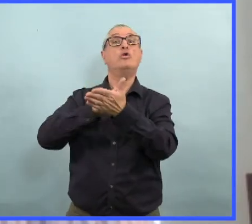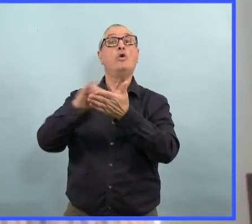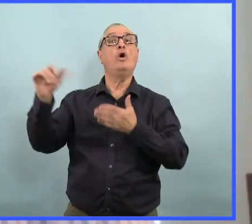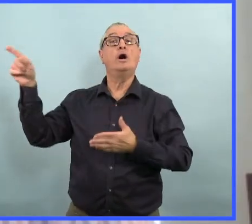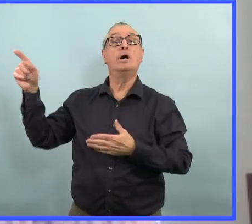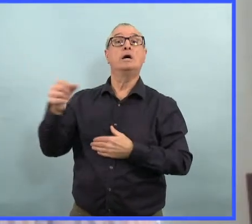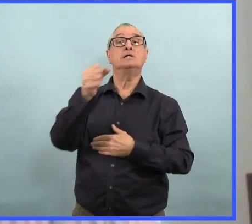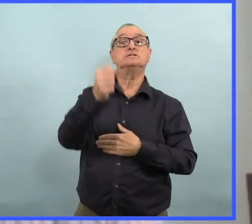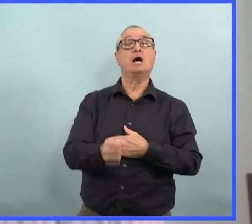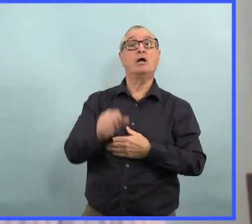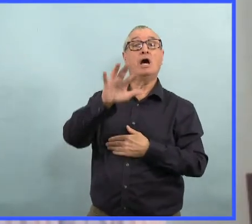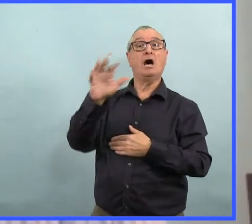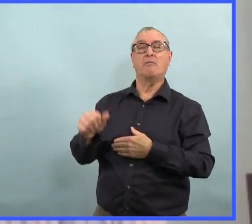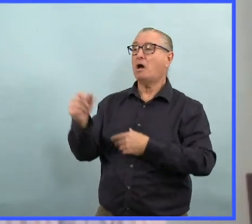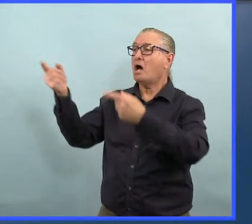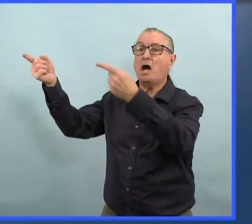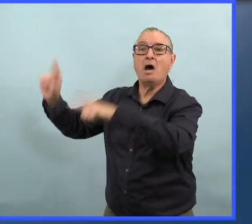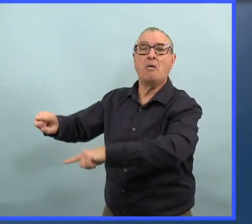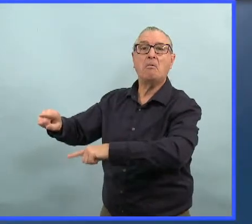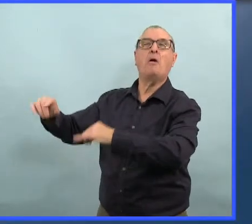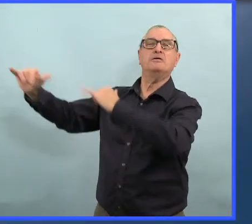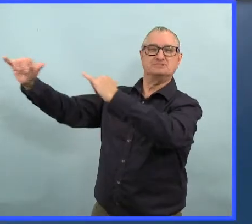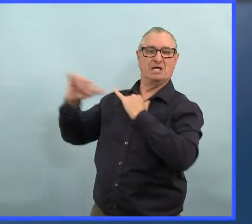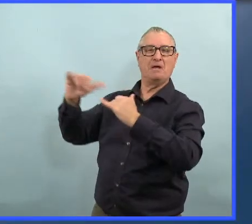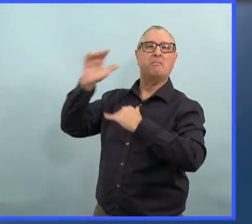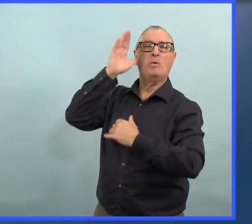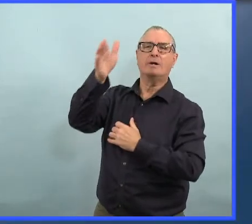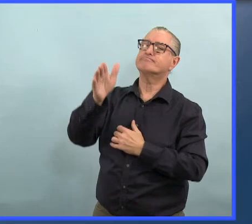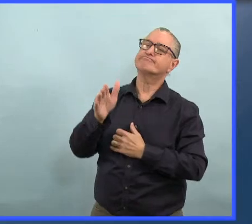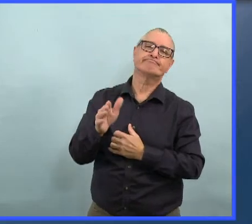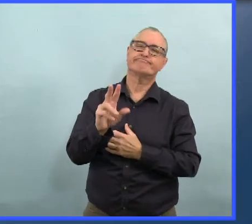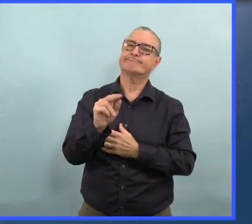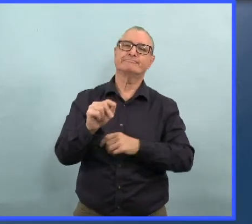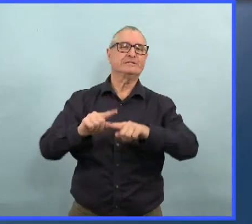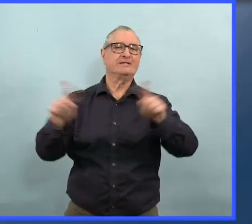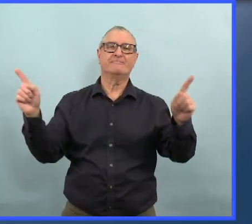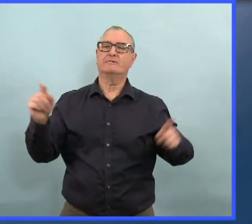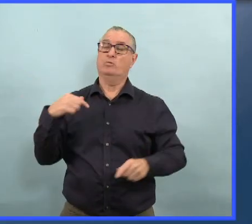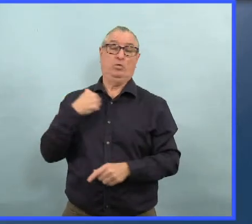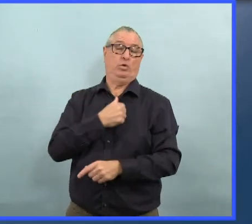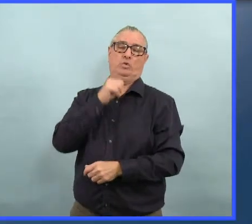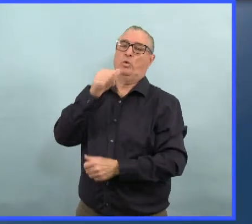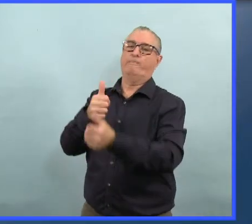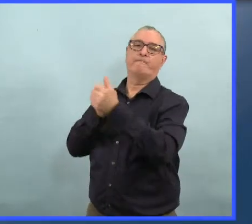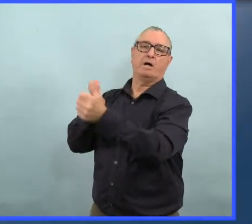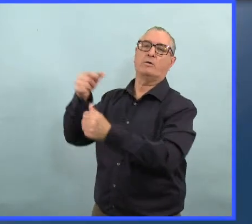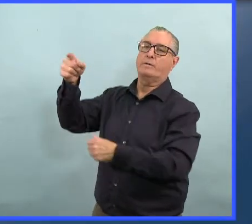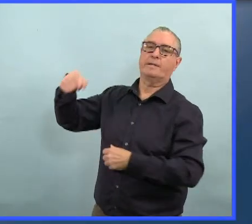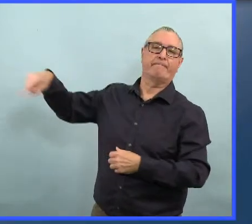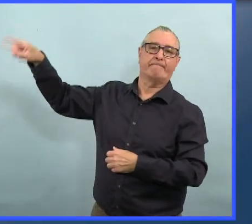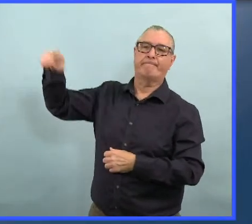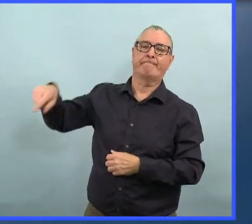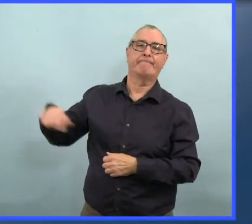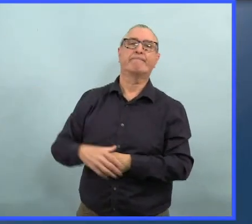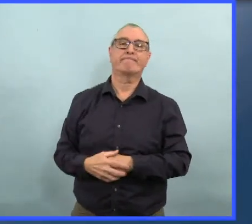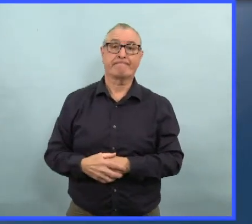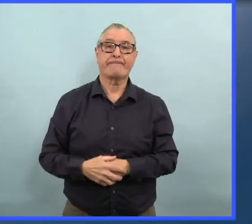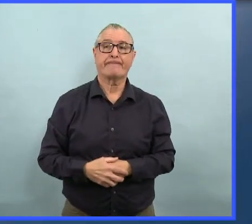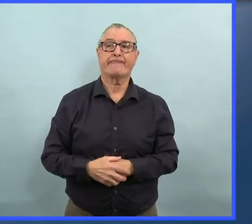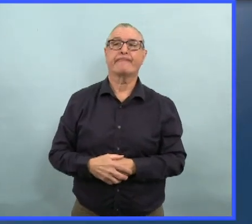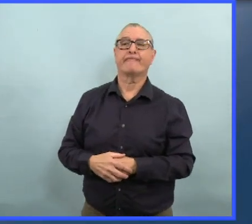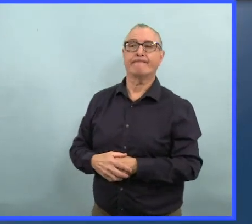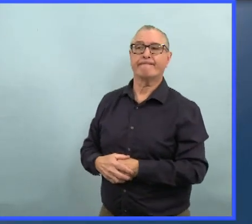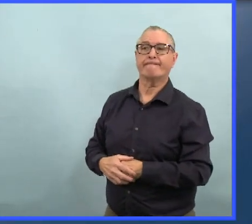responding we have time for just a couple more questions please proceed